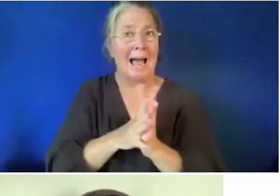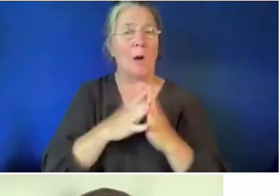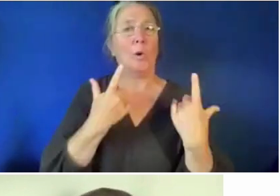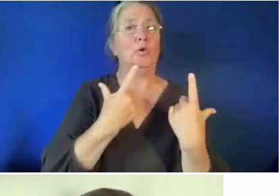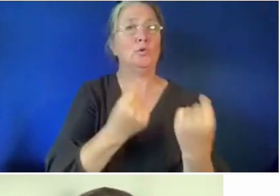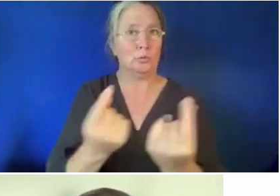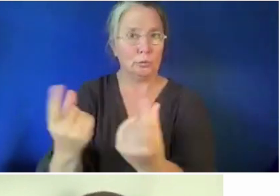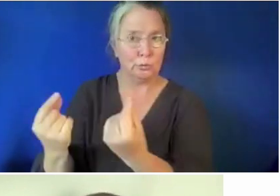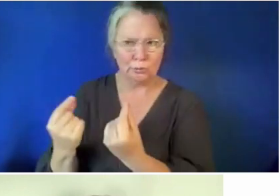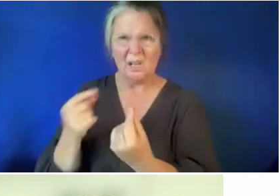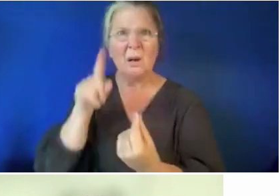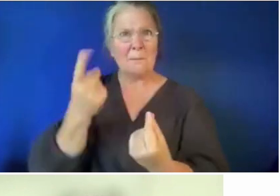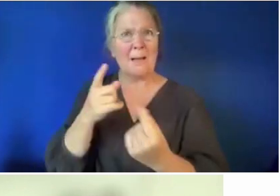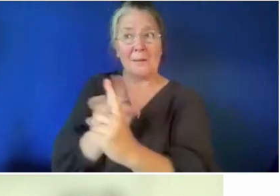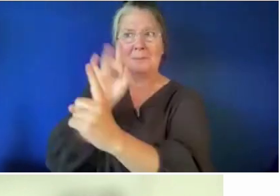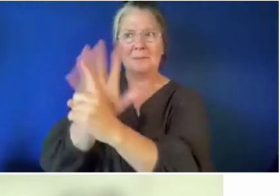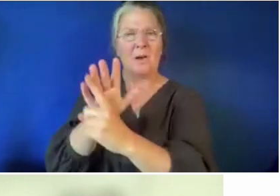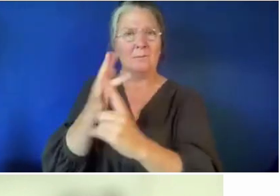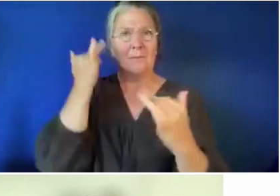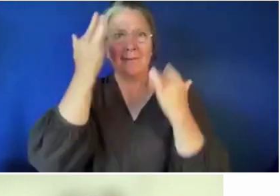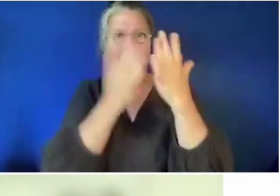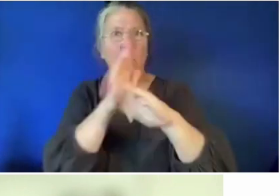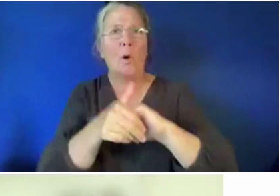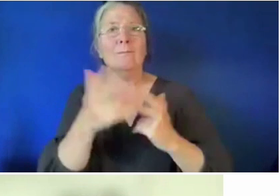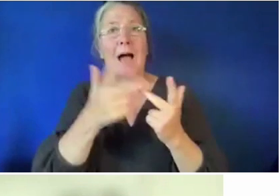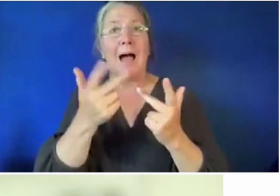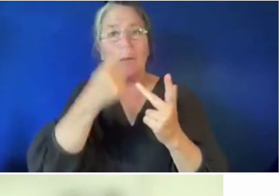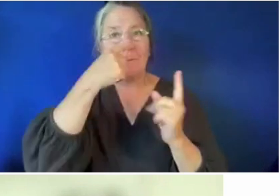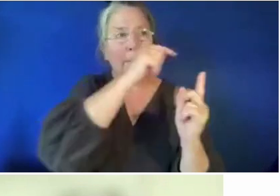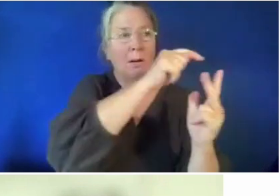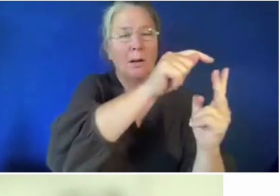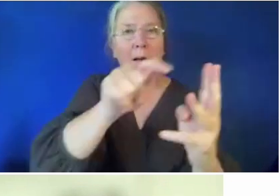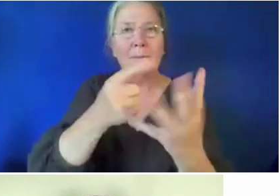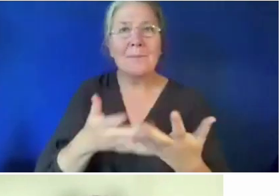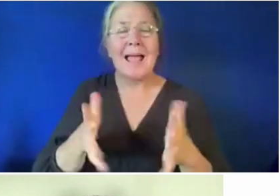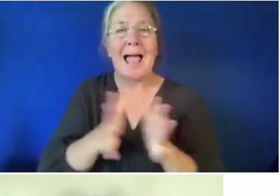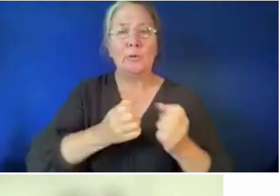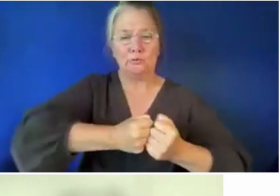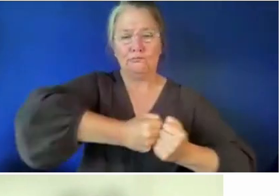for the needs that we face now? If we're really grappling with that properly,